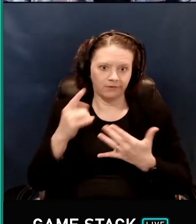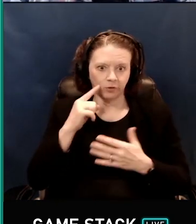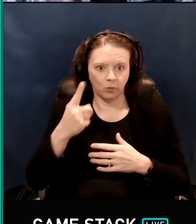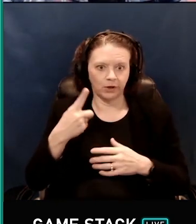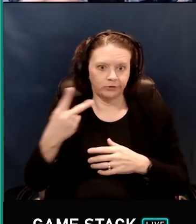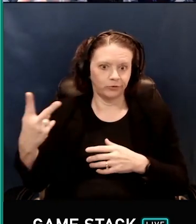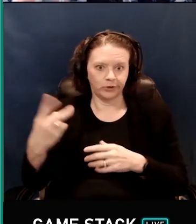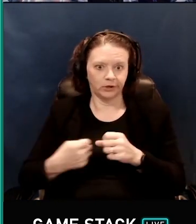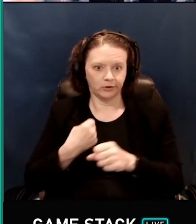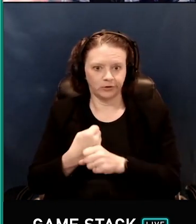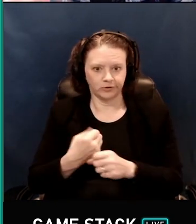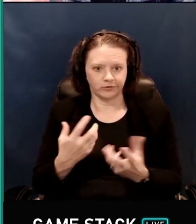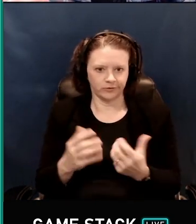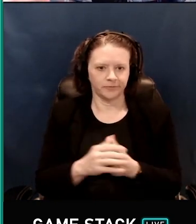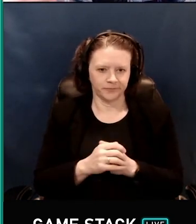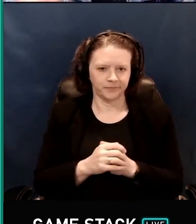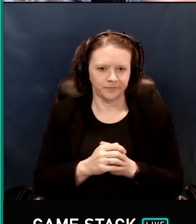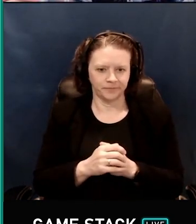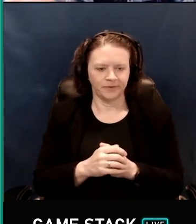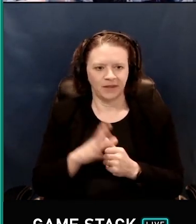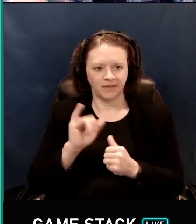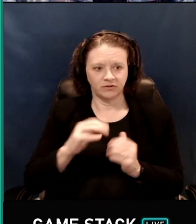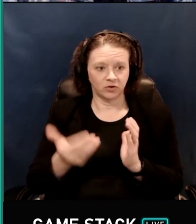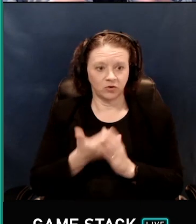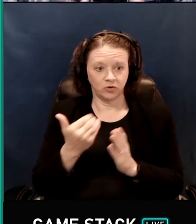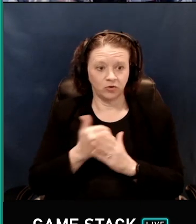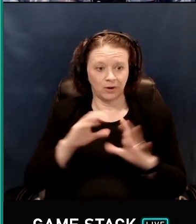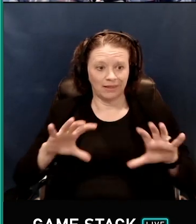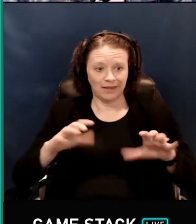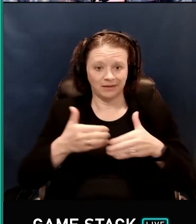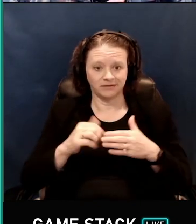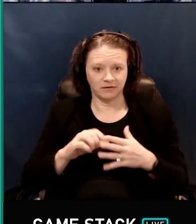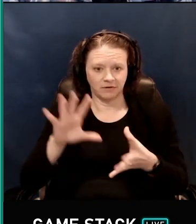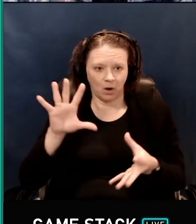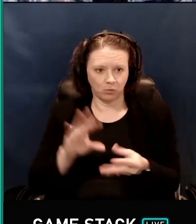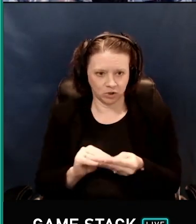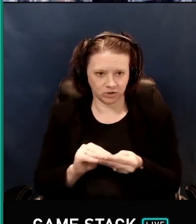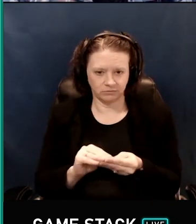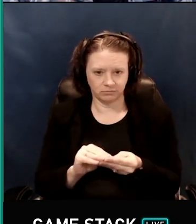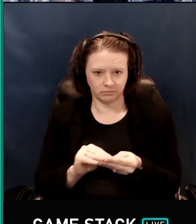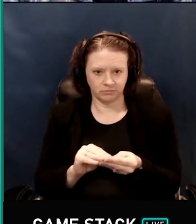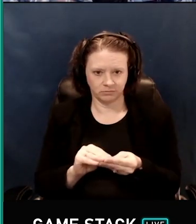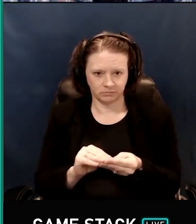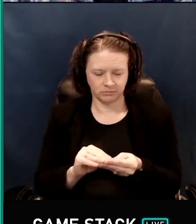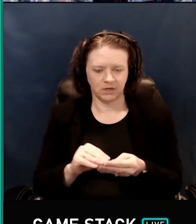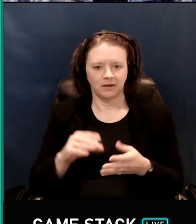This is a new class of compression technology. I won't get into the details, but it does have new requirements.